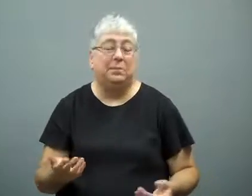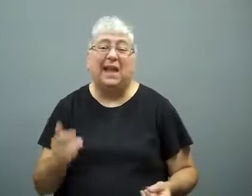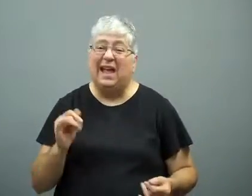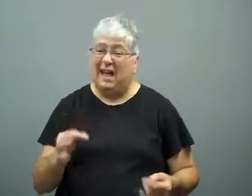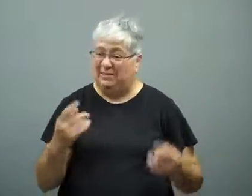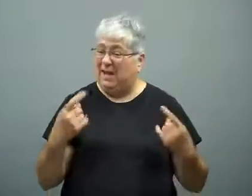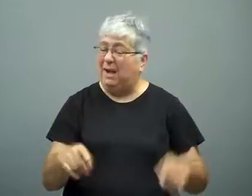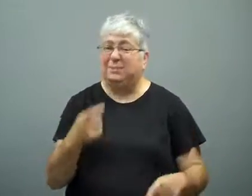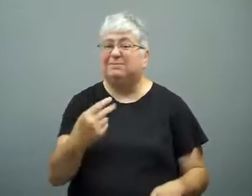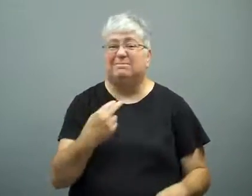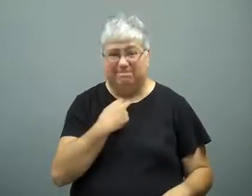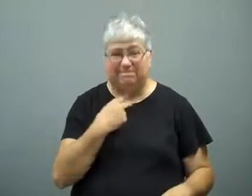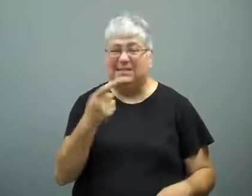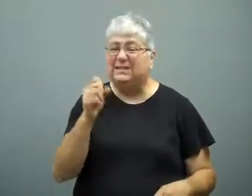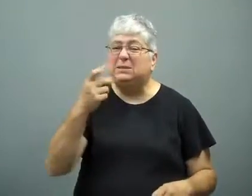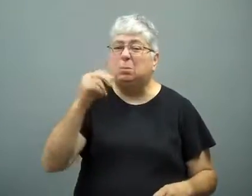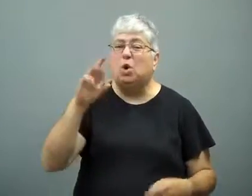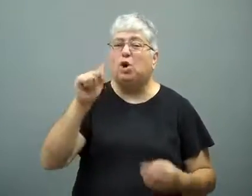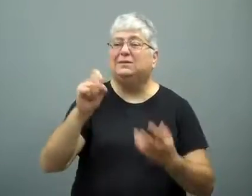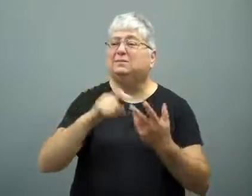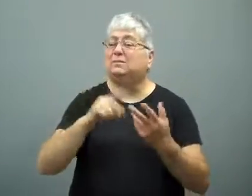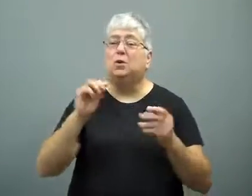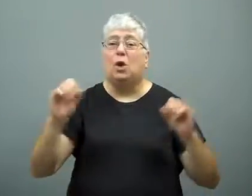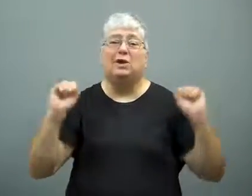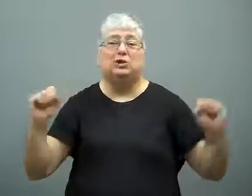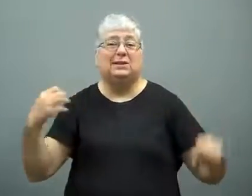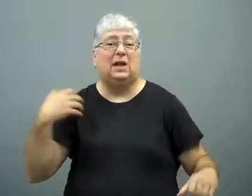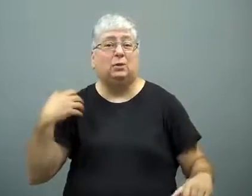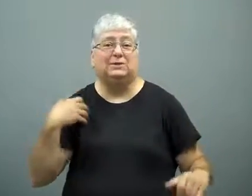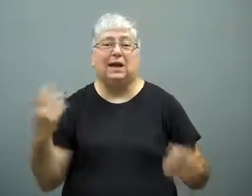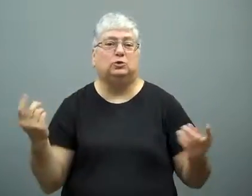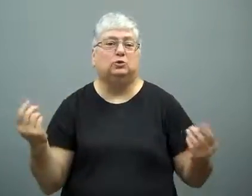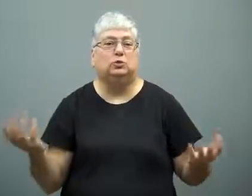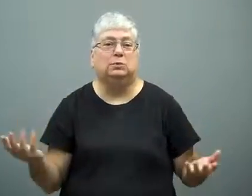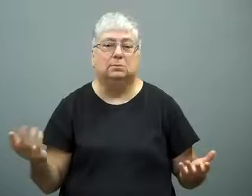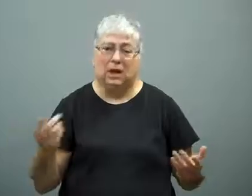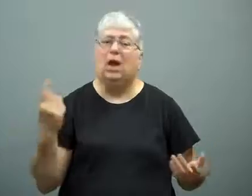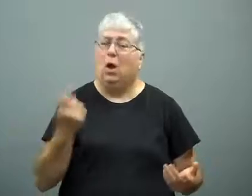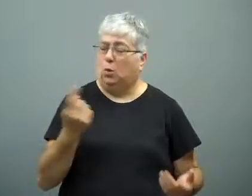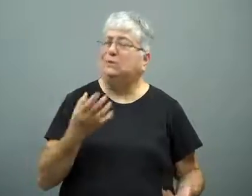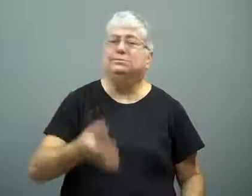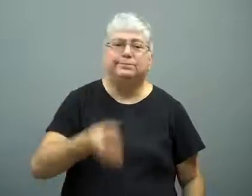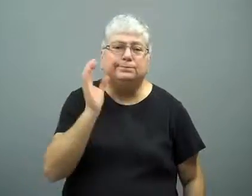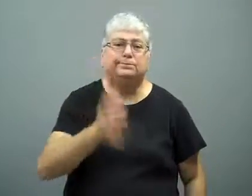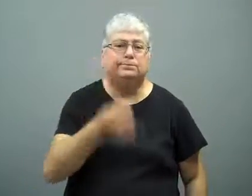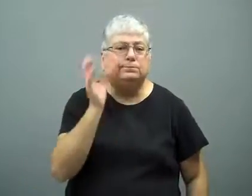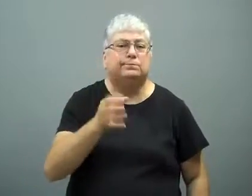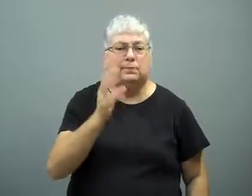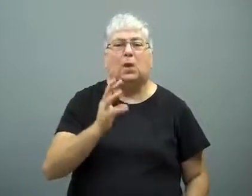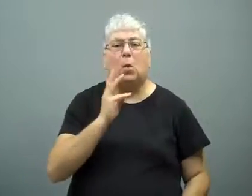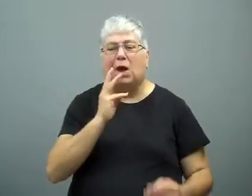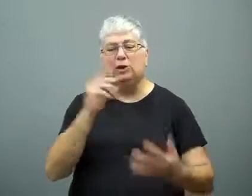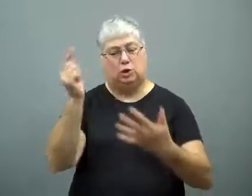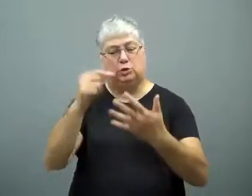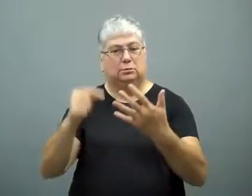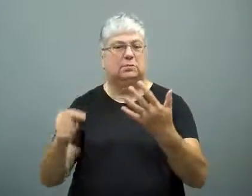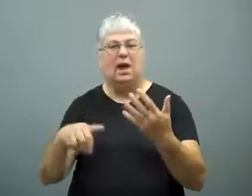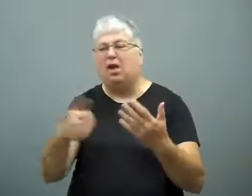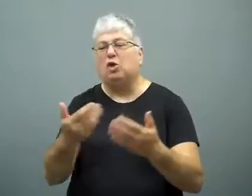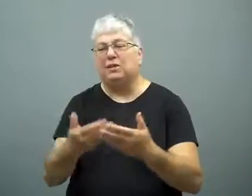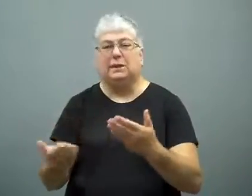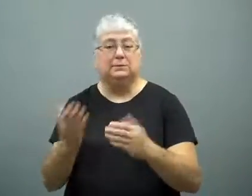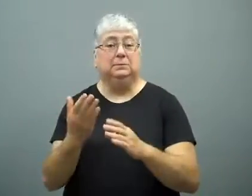Here's some tips if you play sports or exercise outdoors.